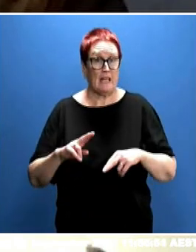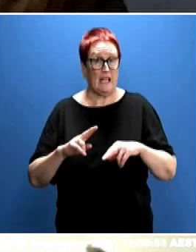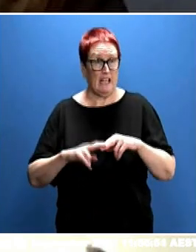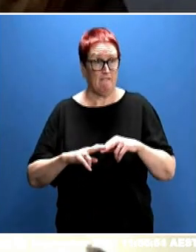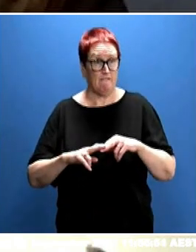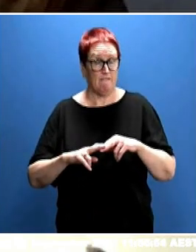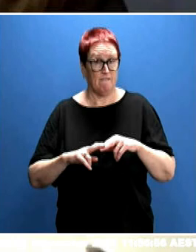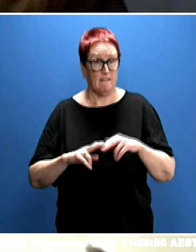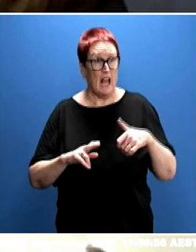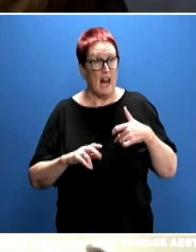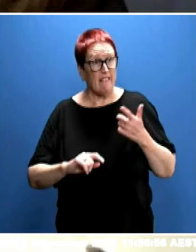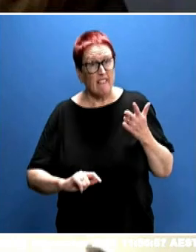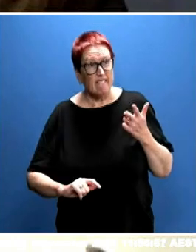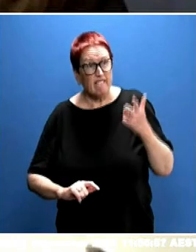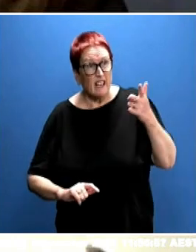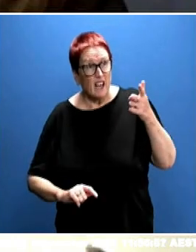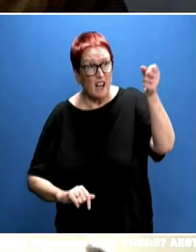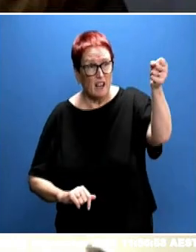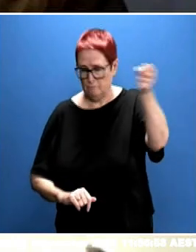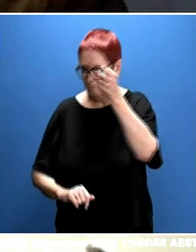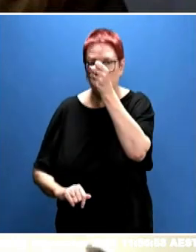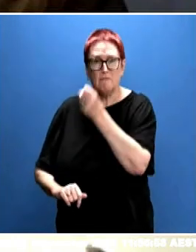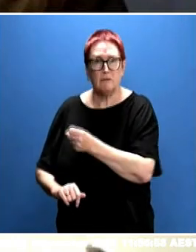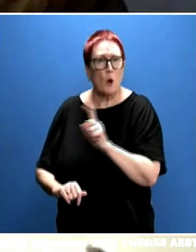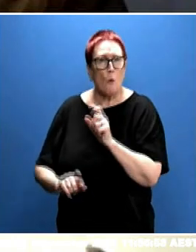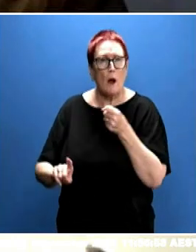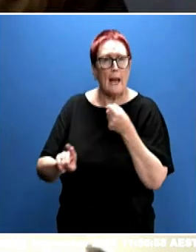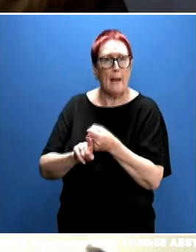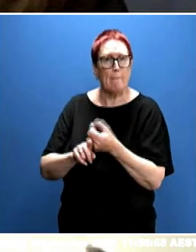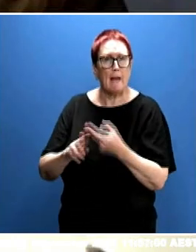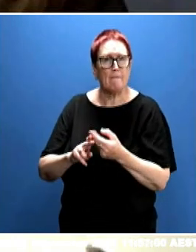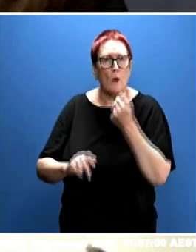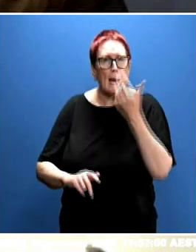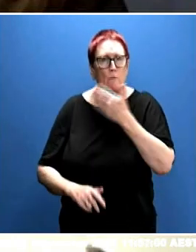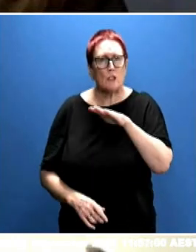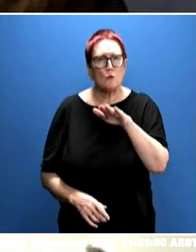removal from community and country might have for a First Nations child with